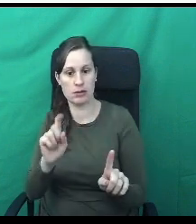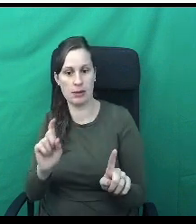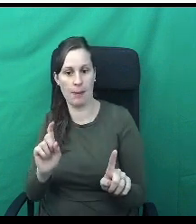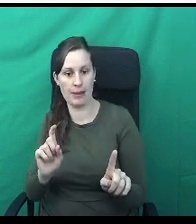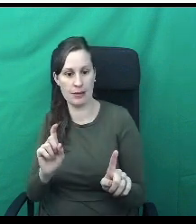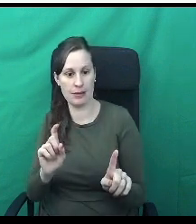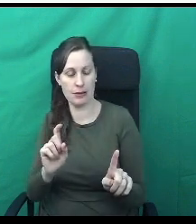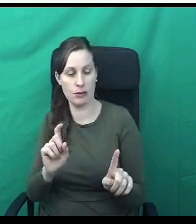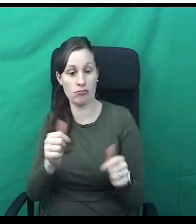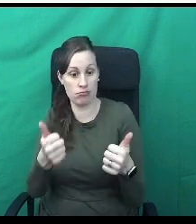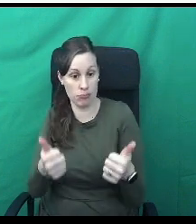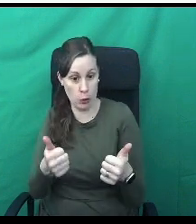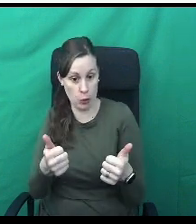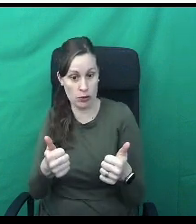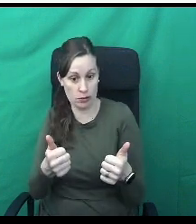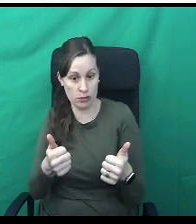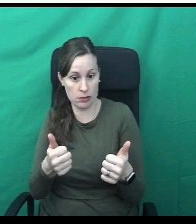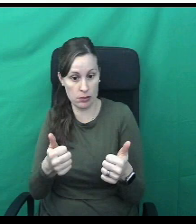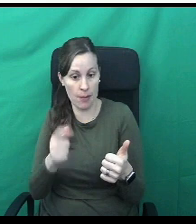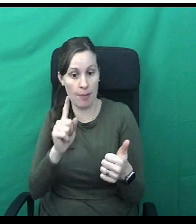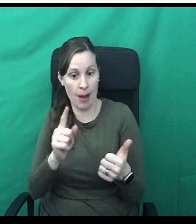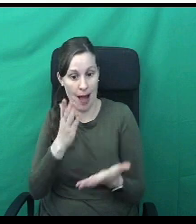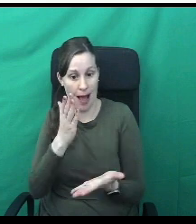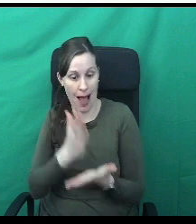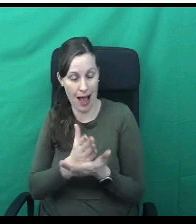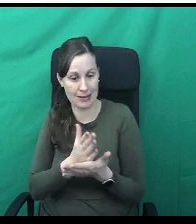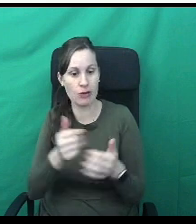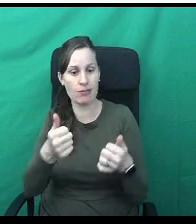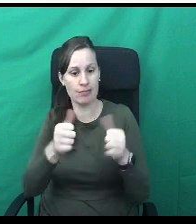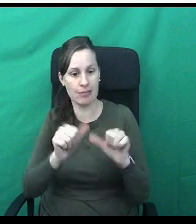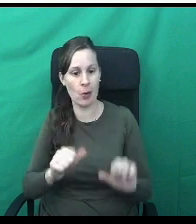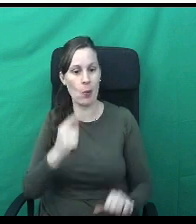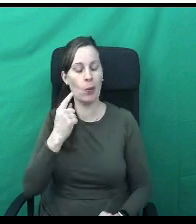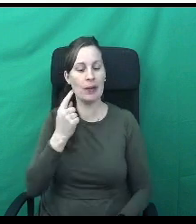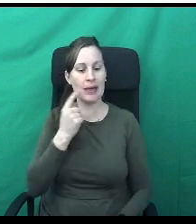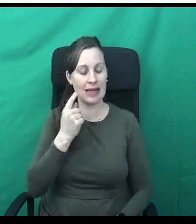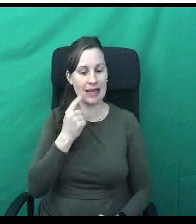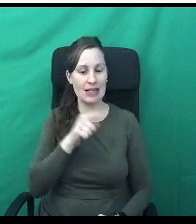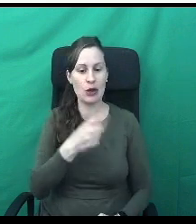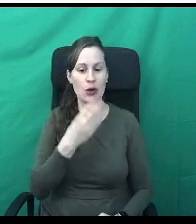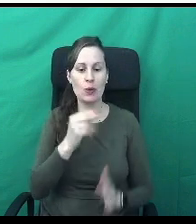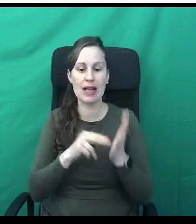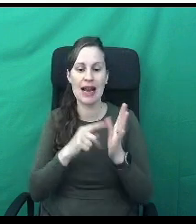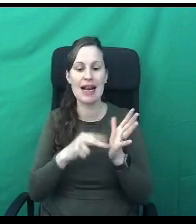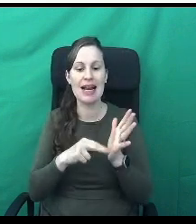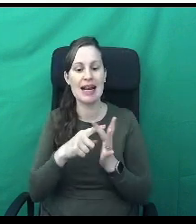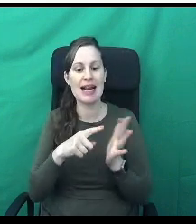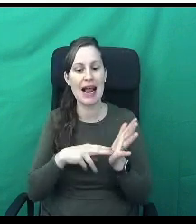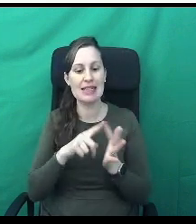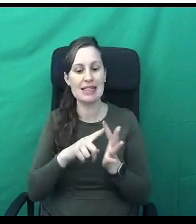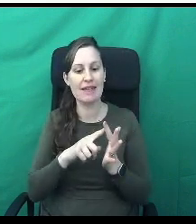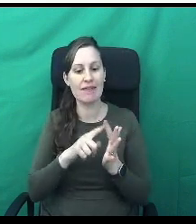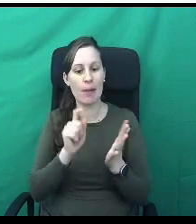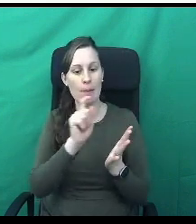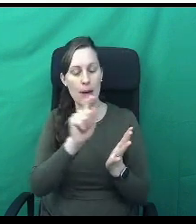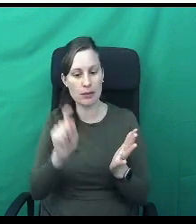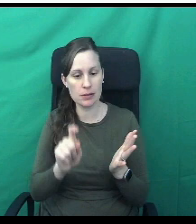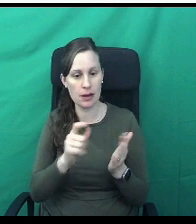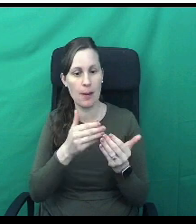Which is all well and good but actually it'll be far better just to use a native button because it's got slightly better native behaviour.